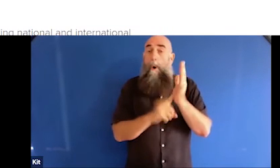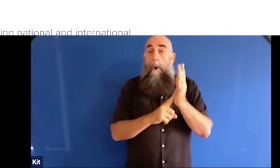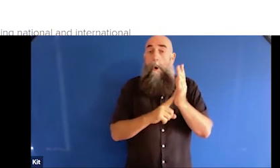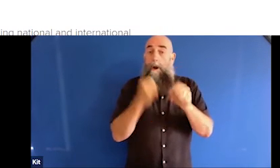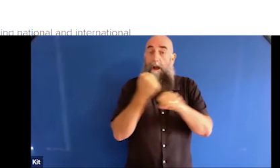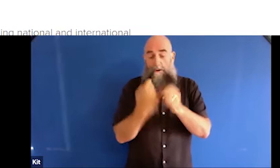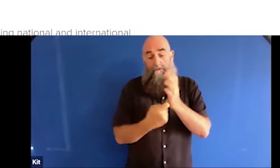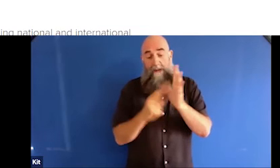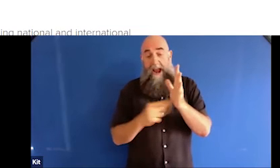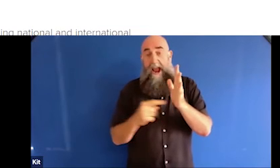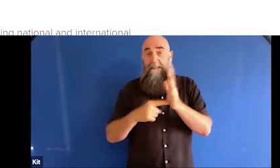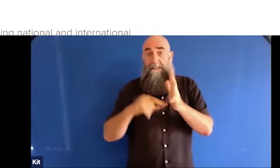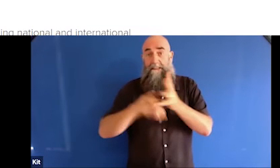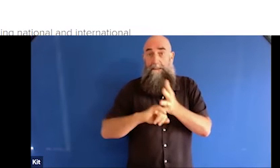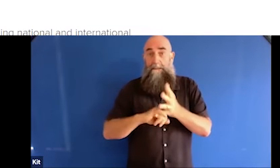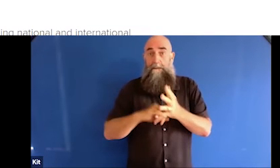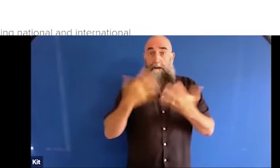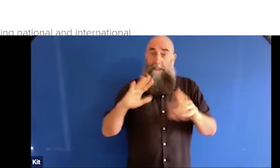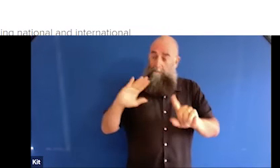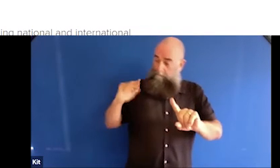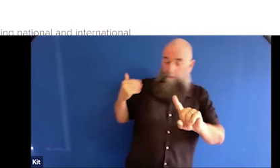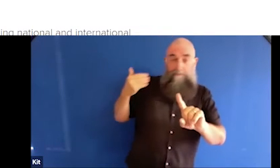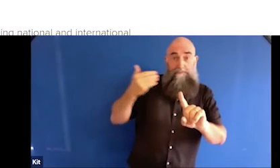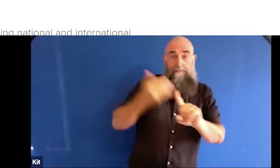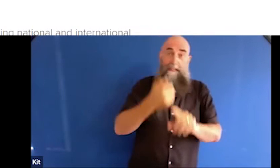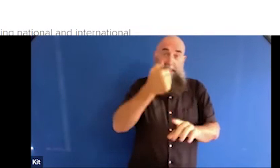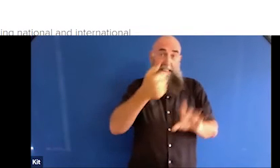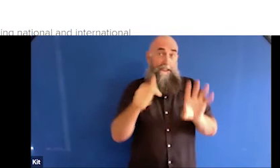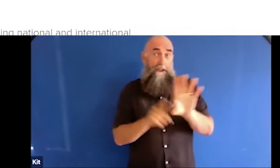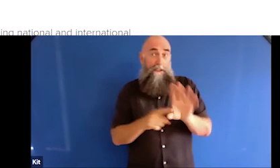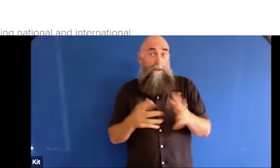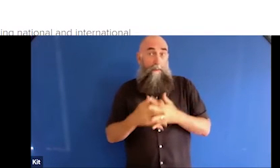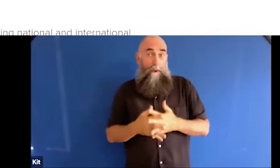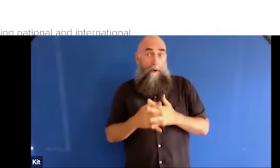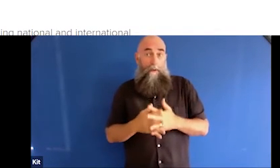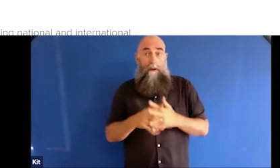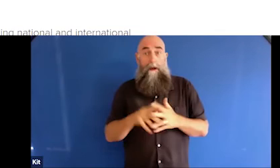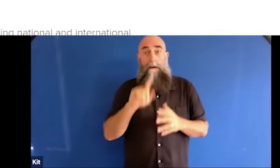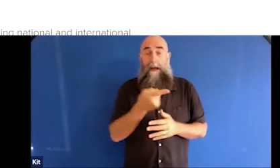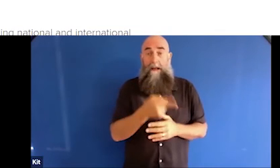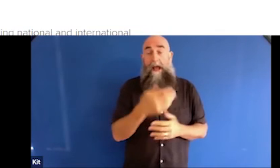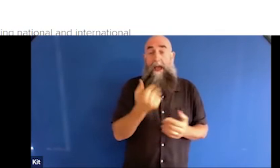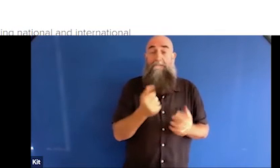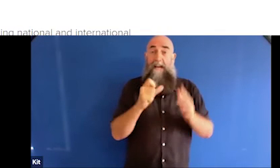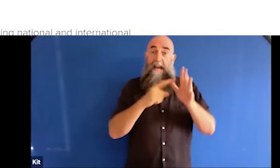years or so and the amount but there's a limited number of case studies as well you can look at.